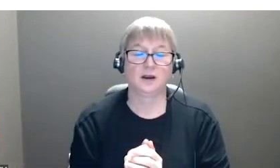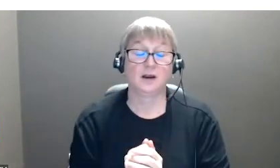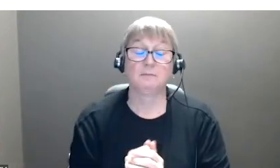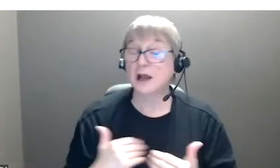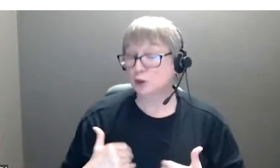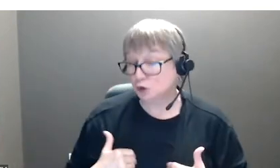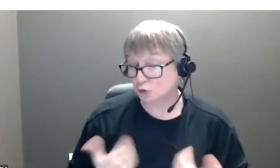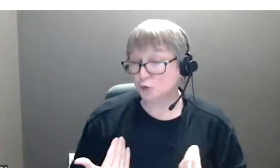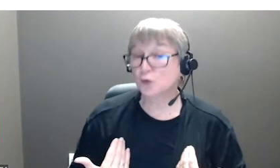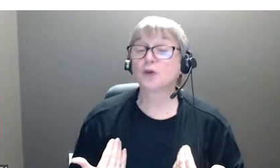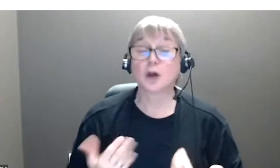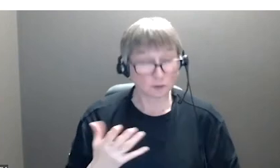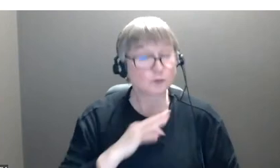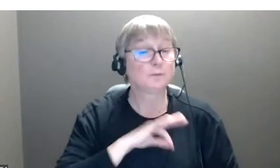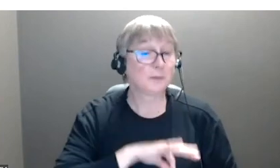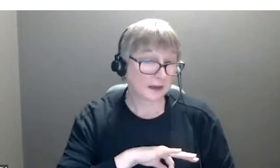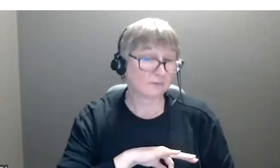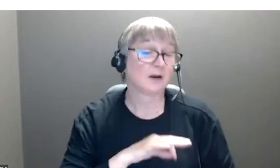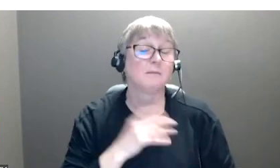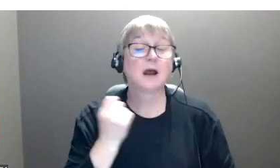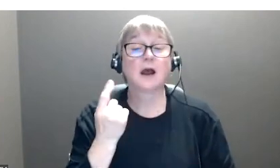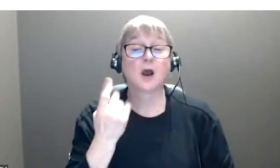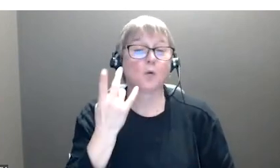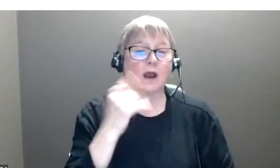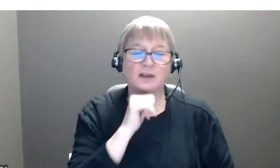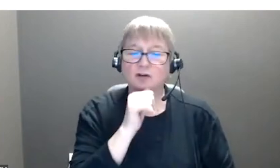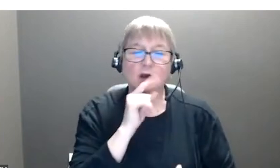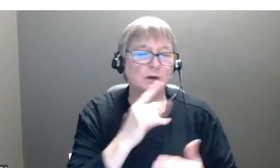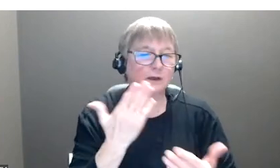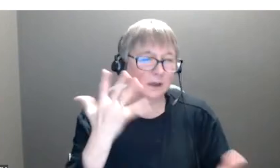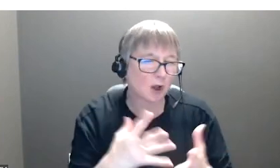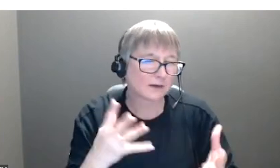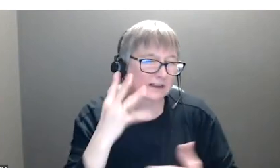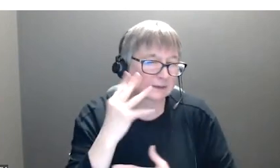the labor market, which affects their eligibility to access employment insurance support measures.